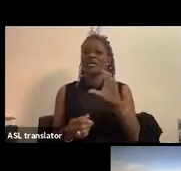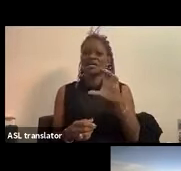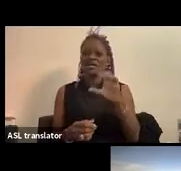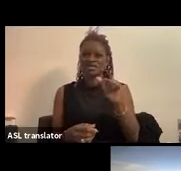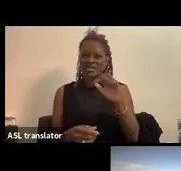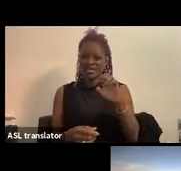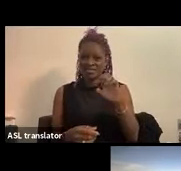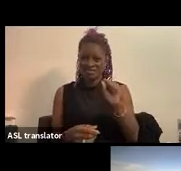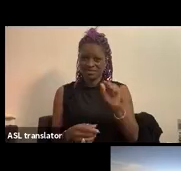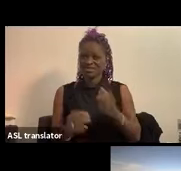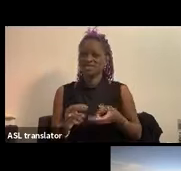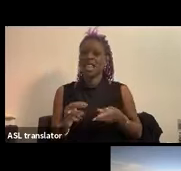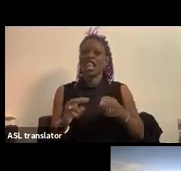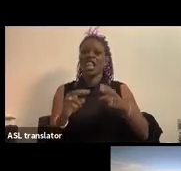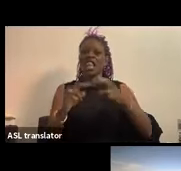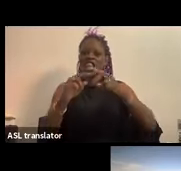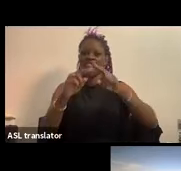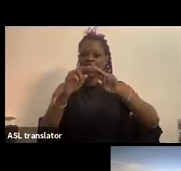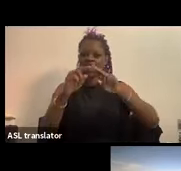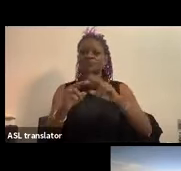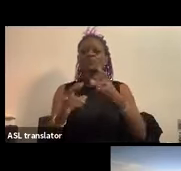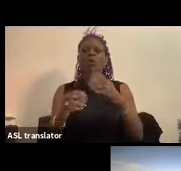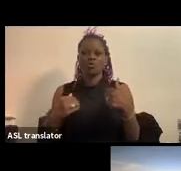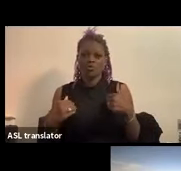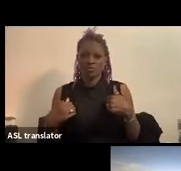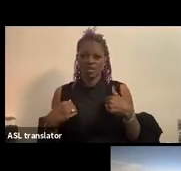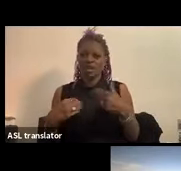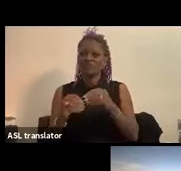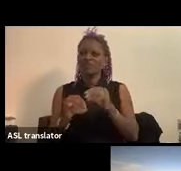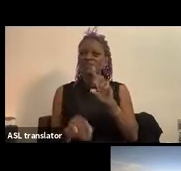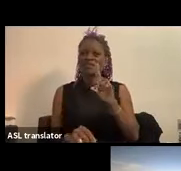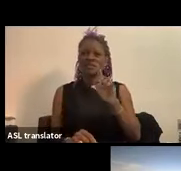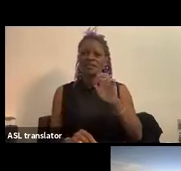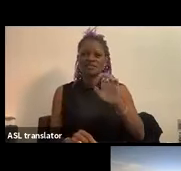part, large part by the highly transmissible Delta variant as Dr.